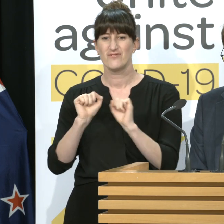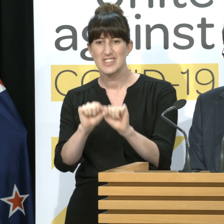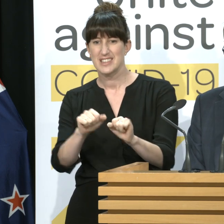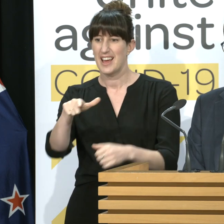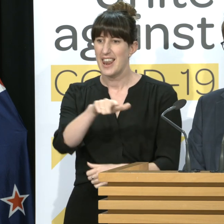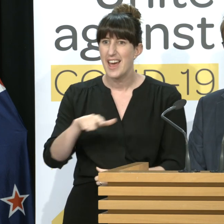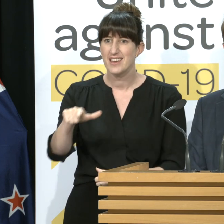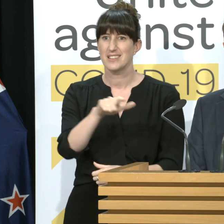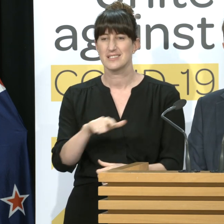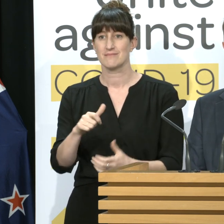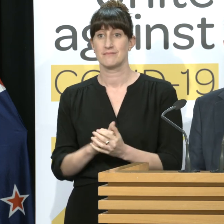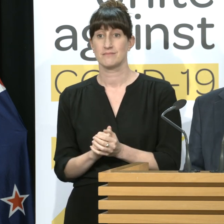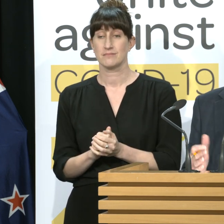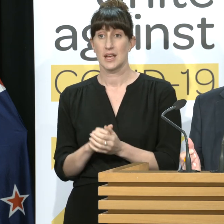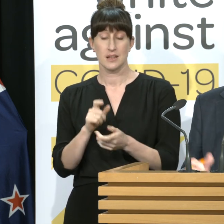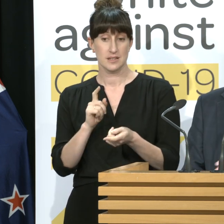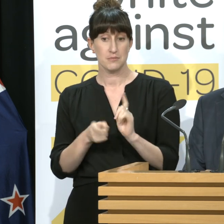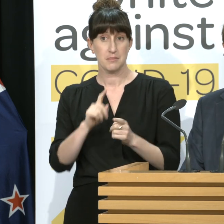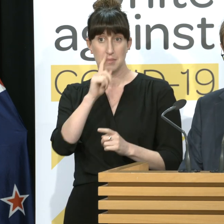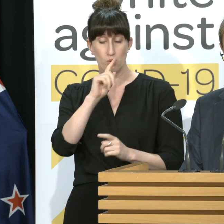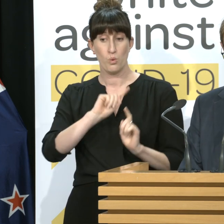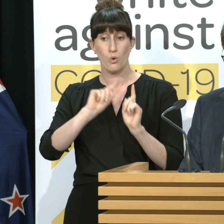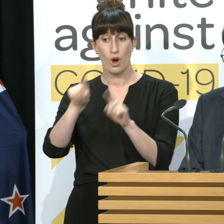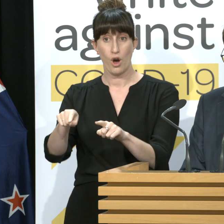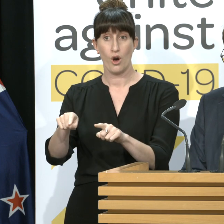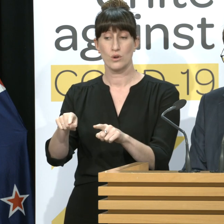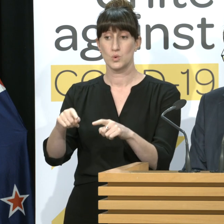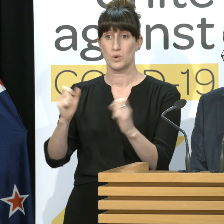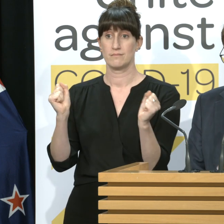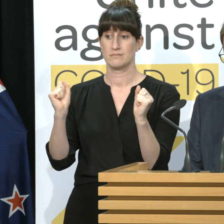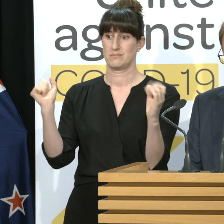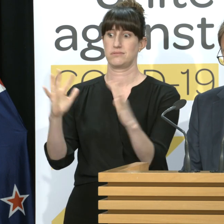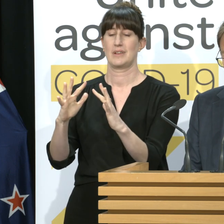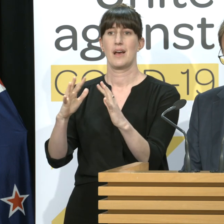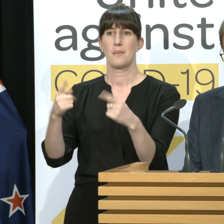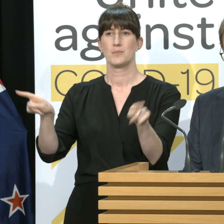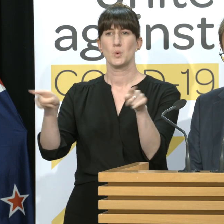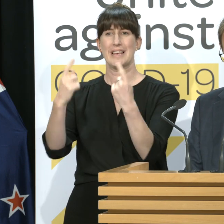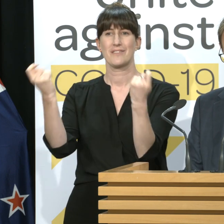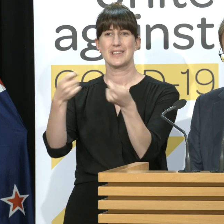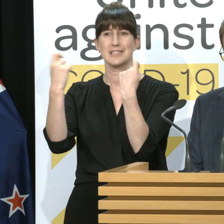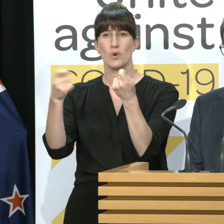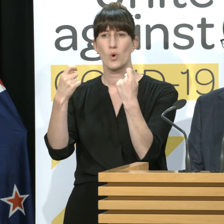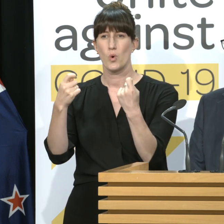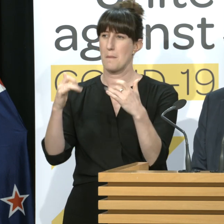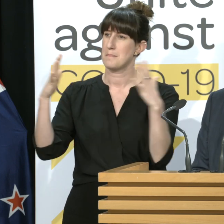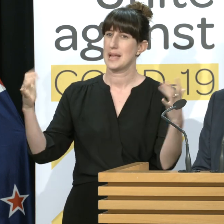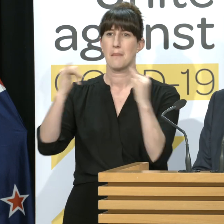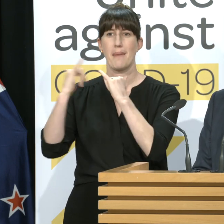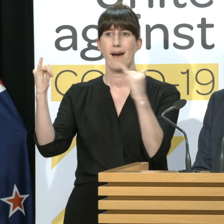where the risk of transmitting infections including COVID-19 is higher. It's important to remember that the reason we can safely